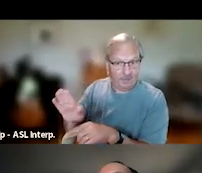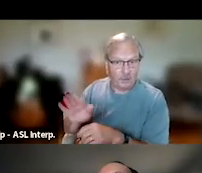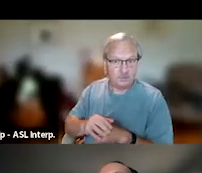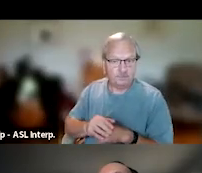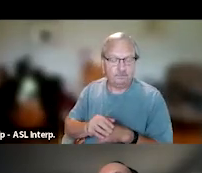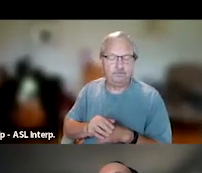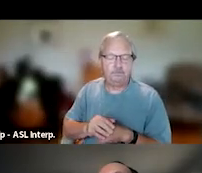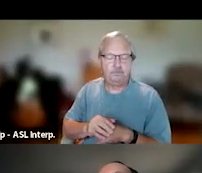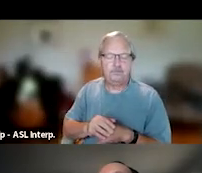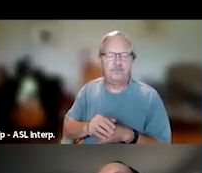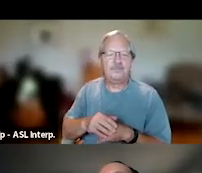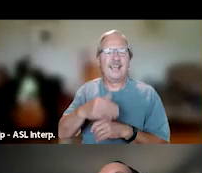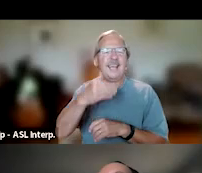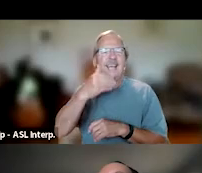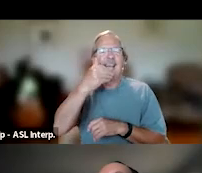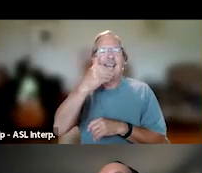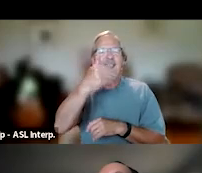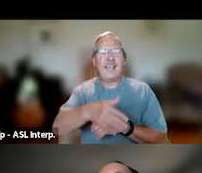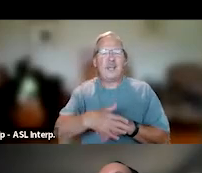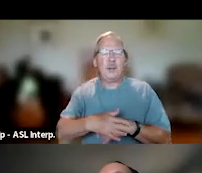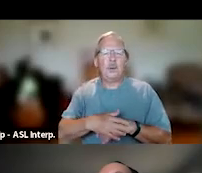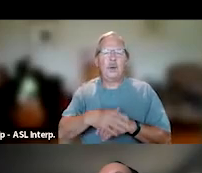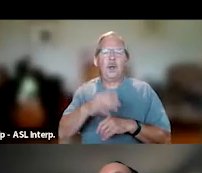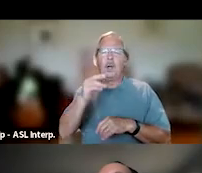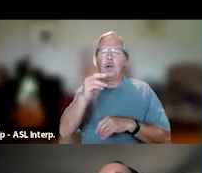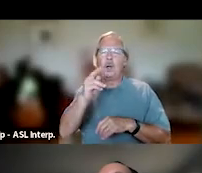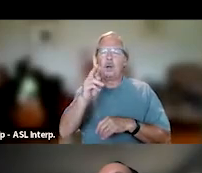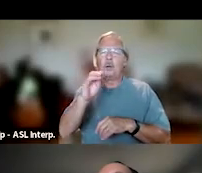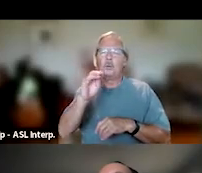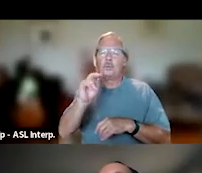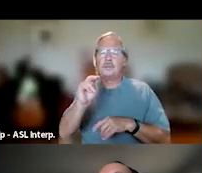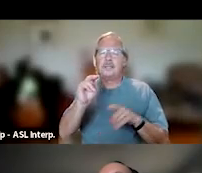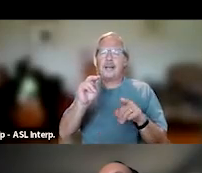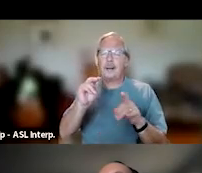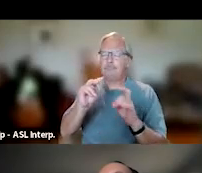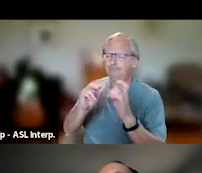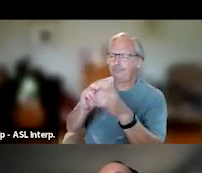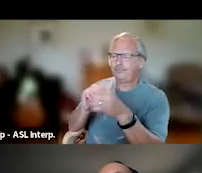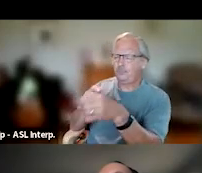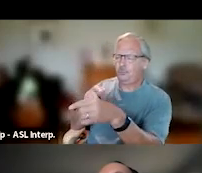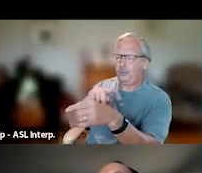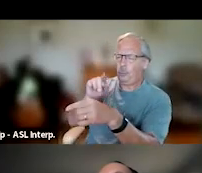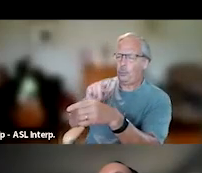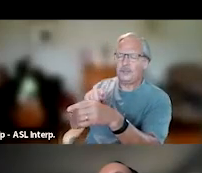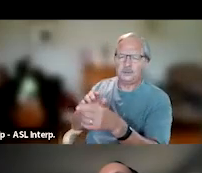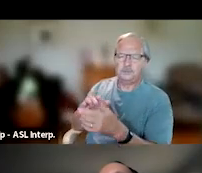Thank you. Okay, Kristin, I'm gonna go back to you with this one. So some folks are asking,